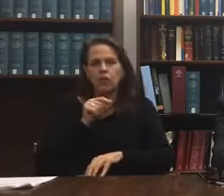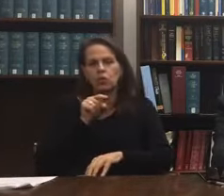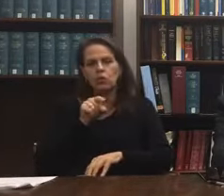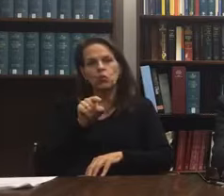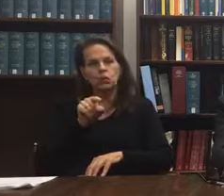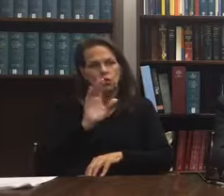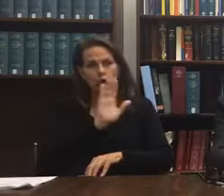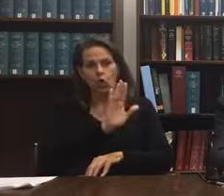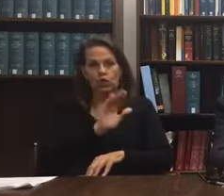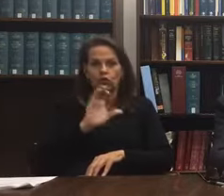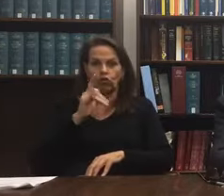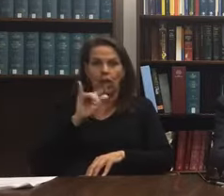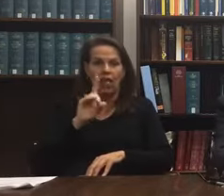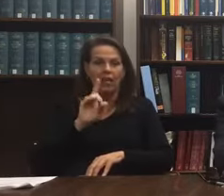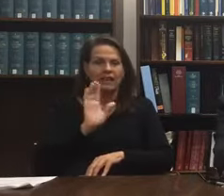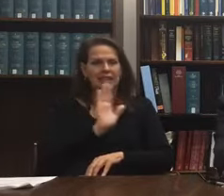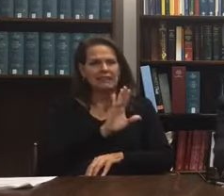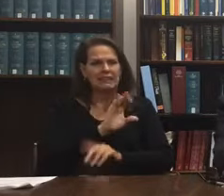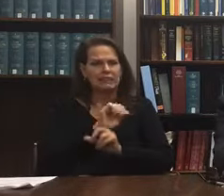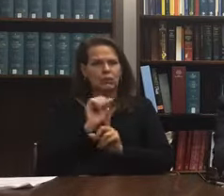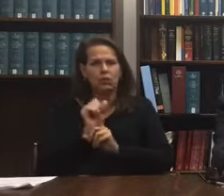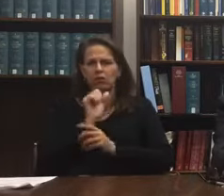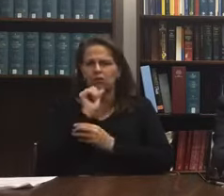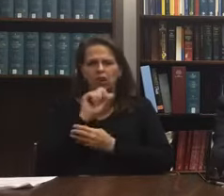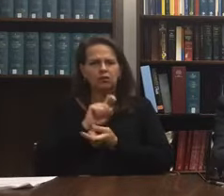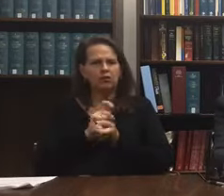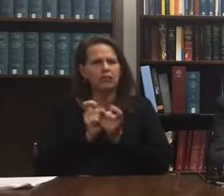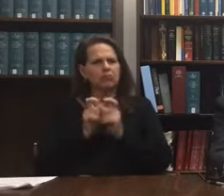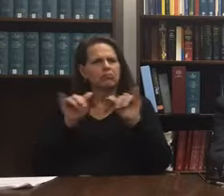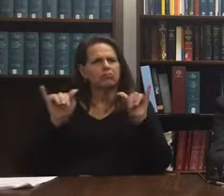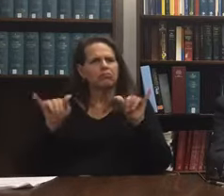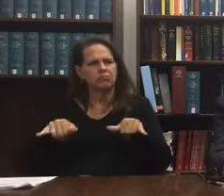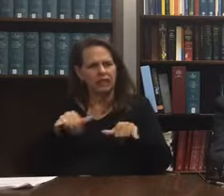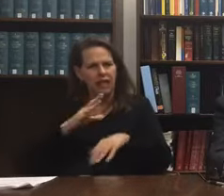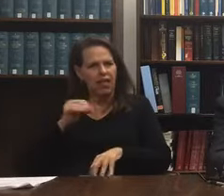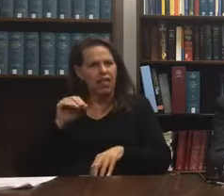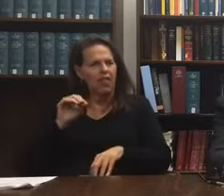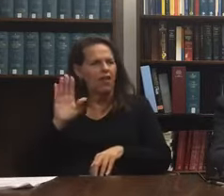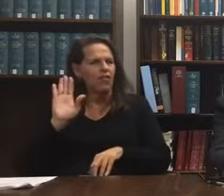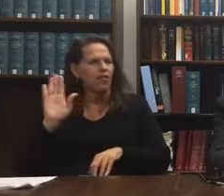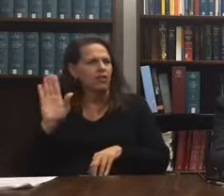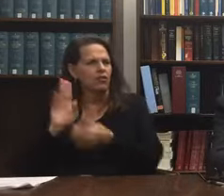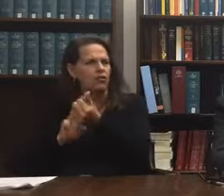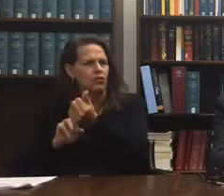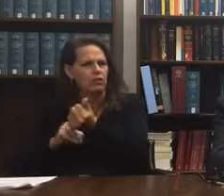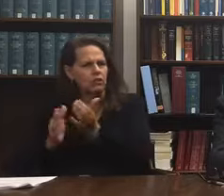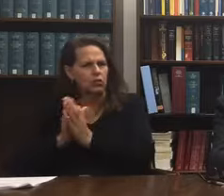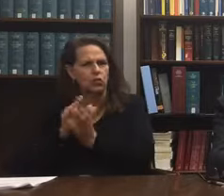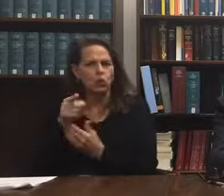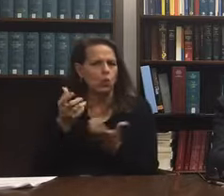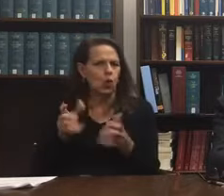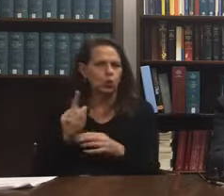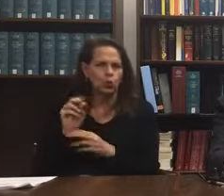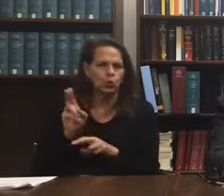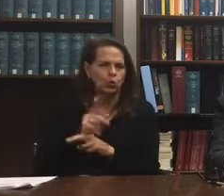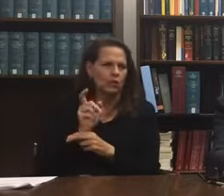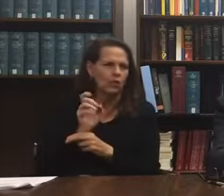child's condition has not changed and those requests for nursing services look the same you would want to use those or submit those to the hearing officer